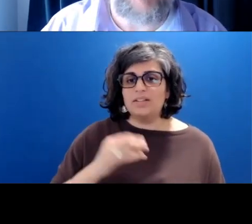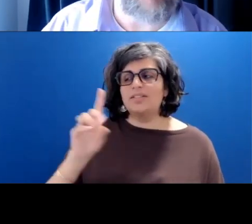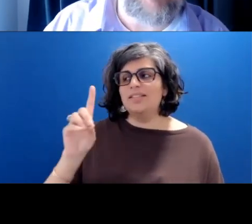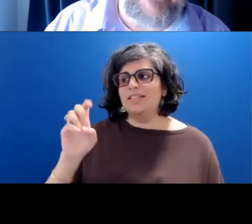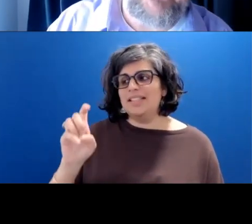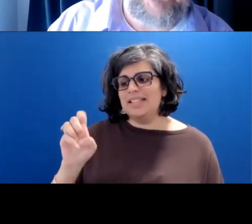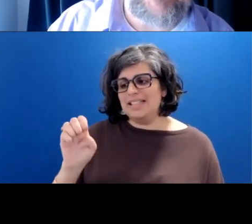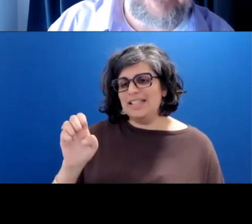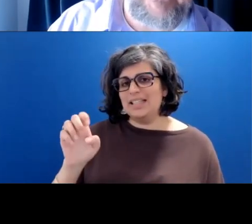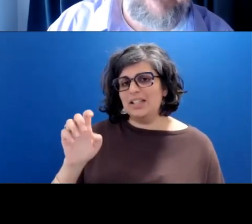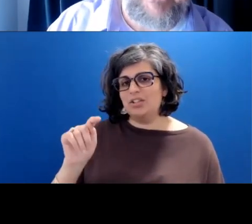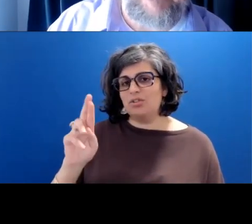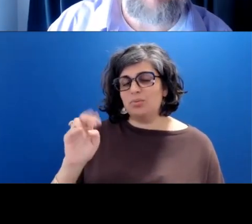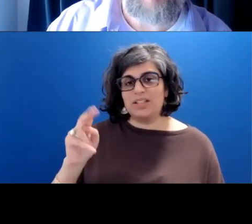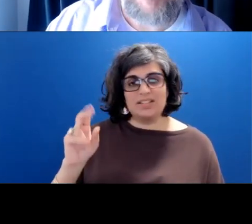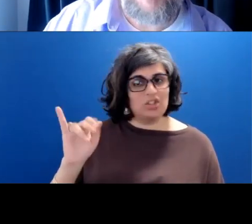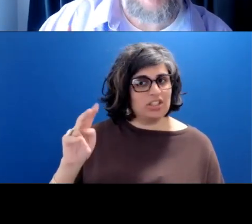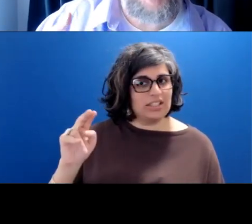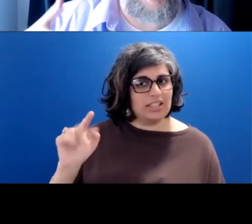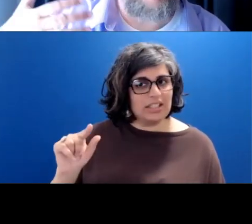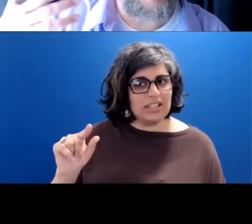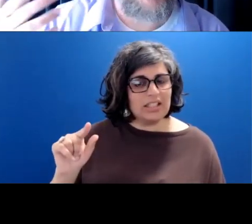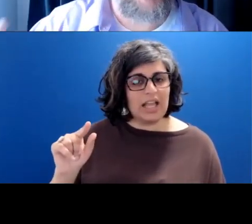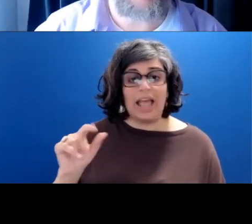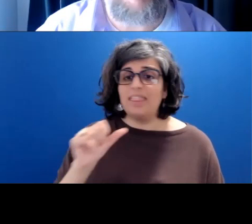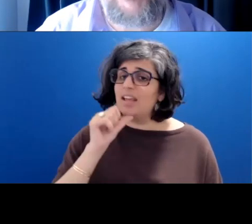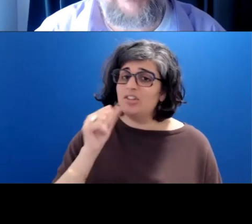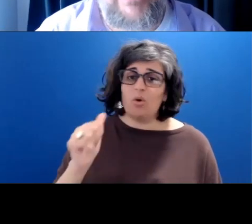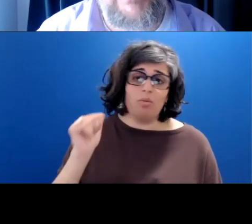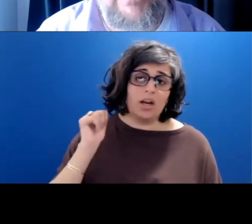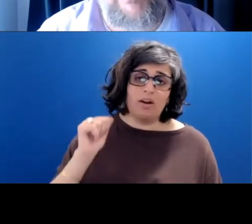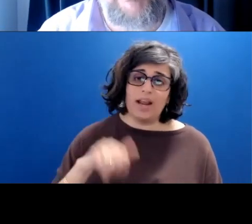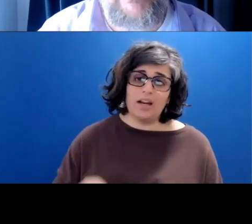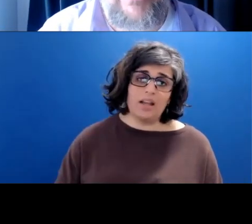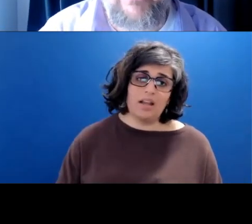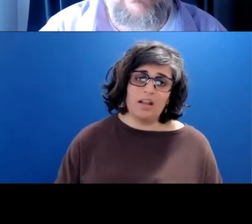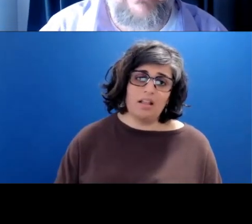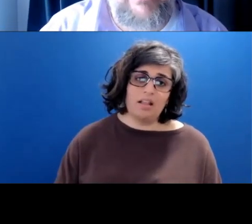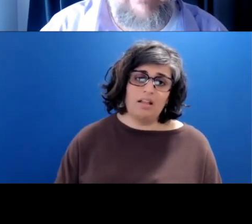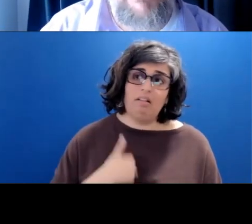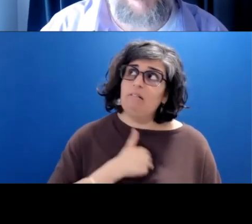They don't regret the choices that they made. So this presumption that a standards of care would help